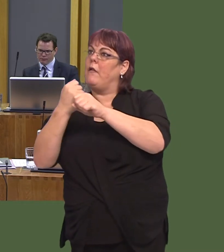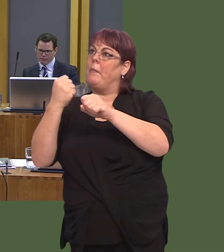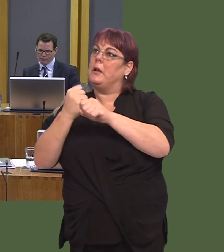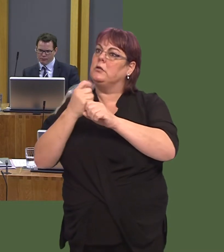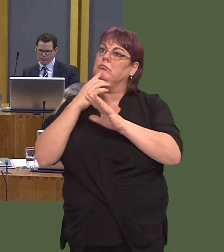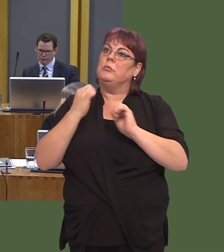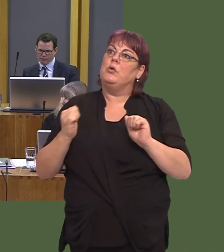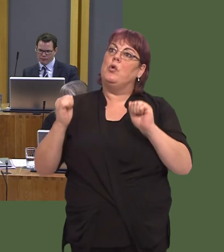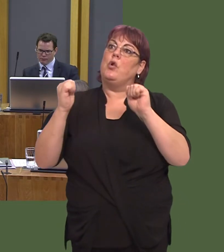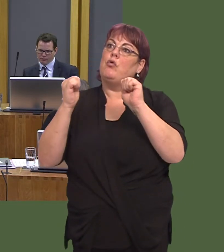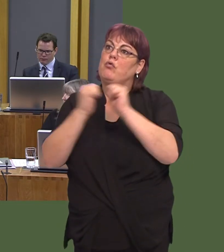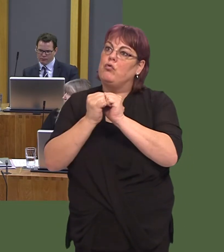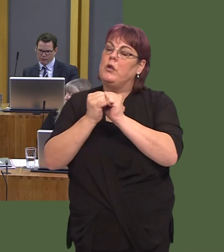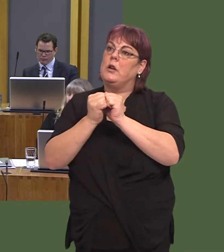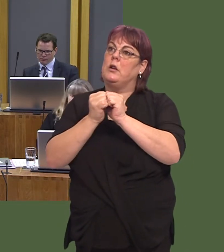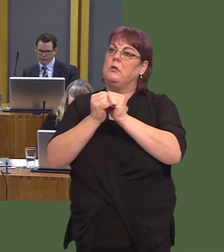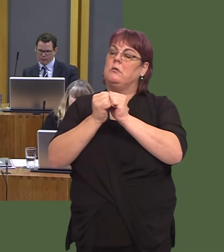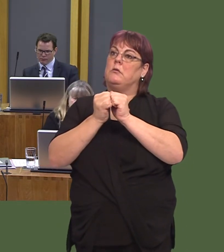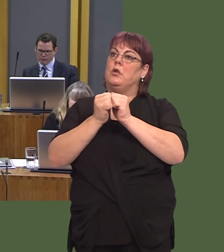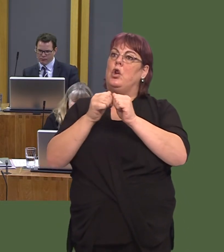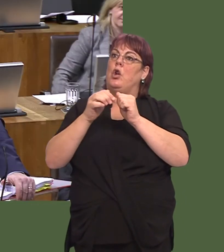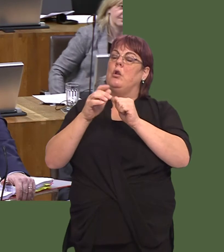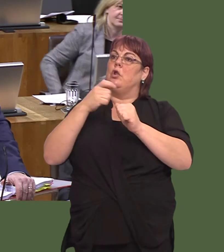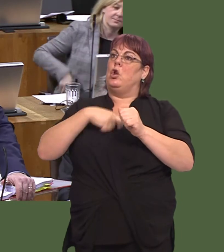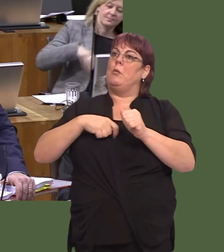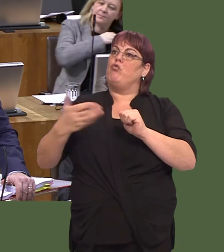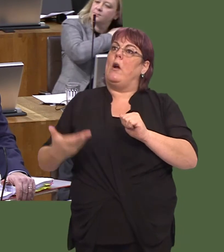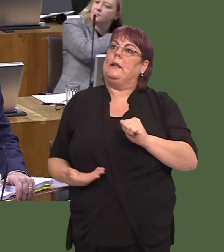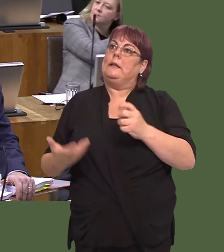in relation to securing human rights? (OAQ51249)† Carwyn Jones: The UK Government has said it